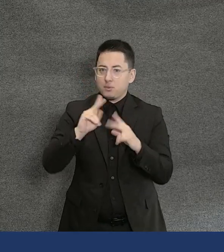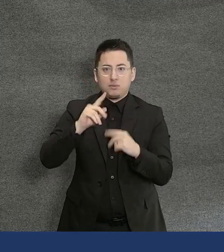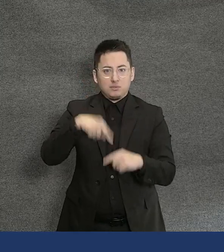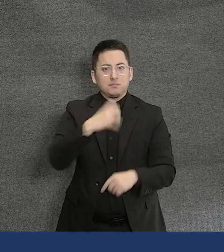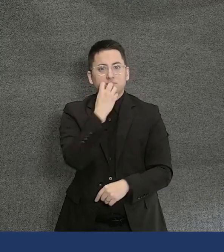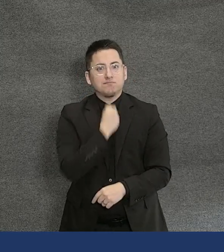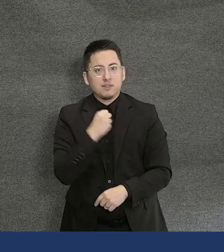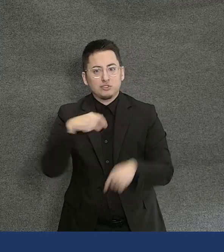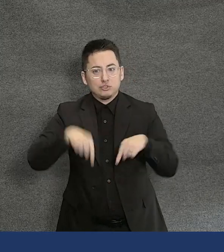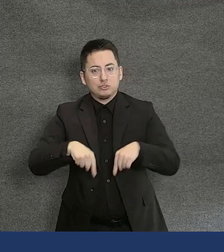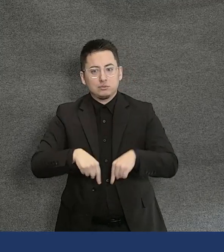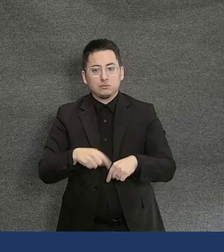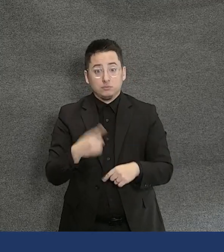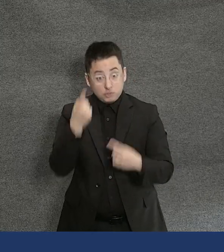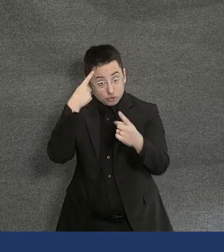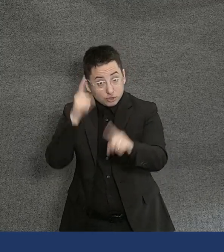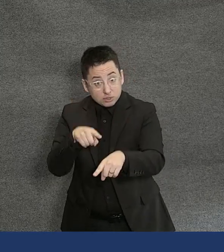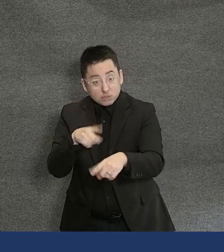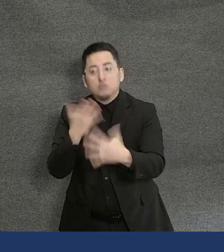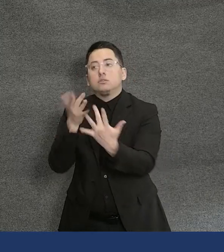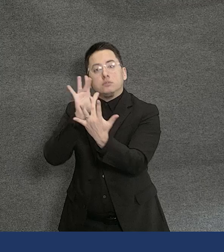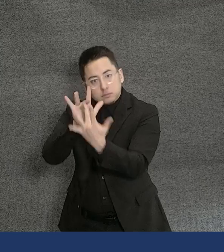love for you to send emails voicing your support for that.